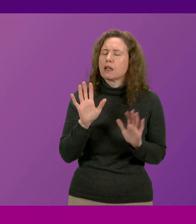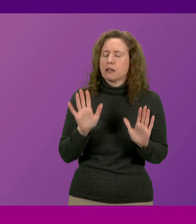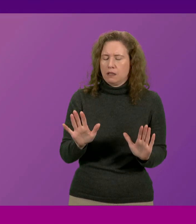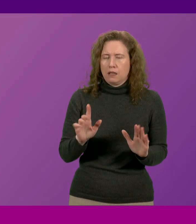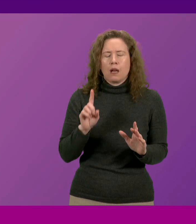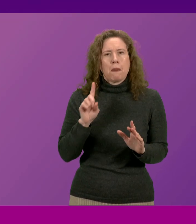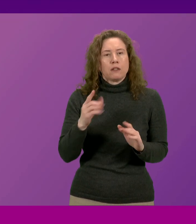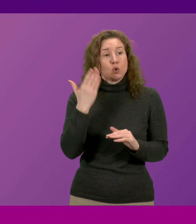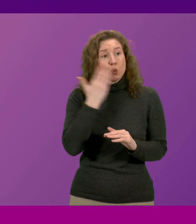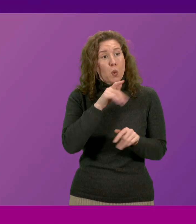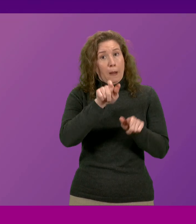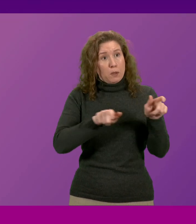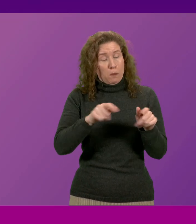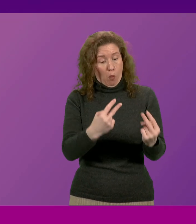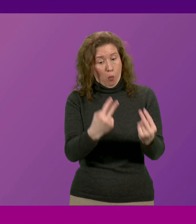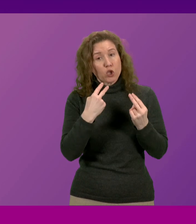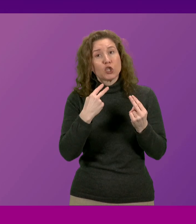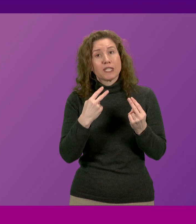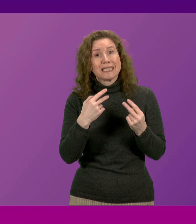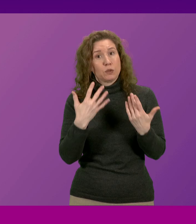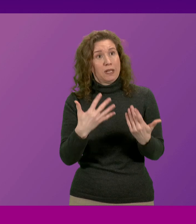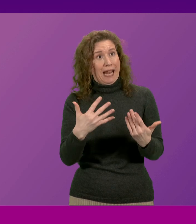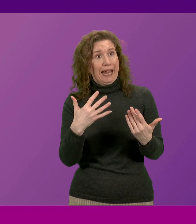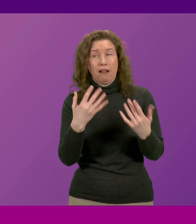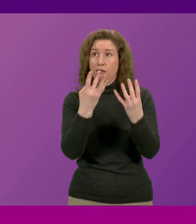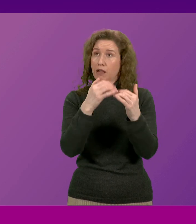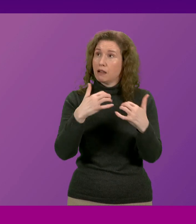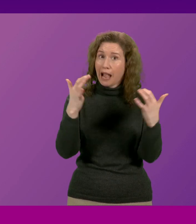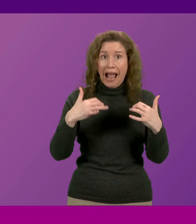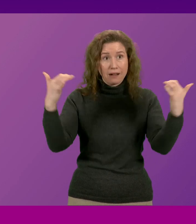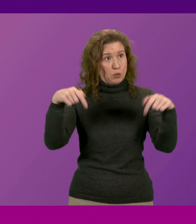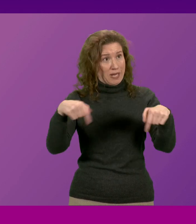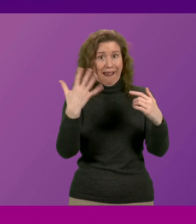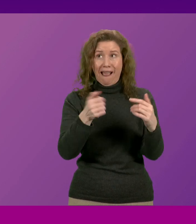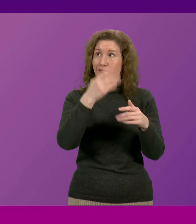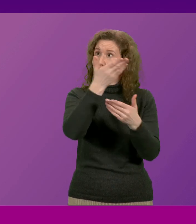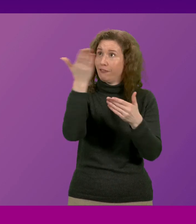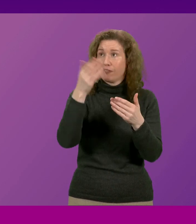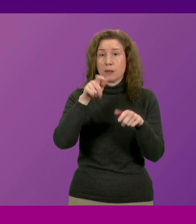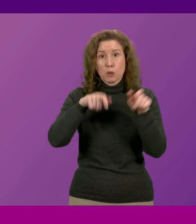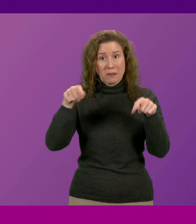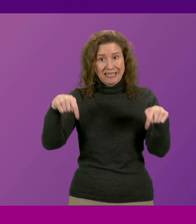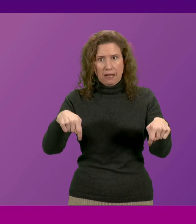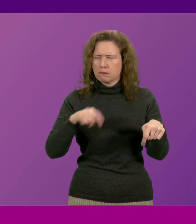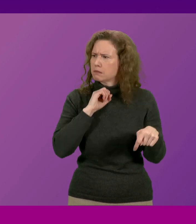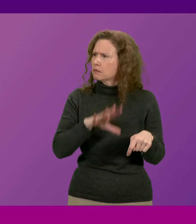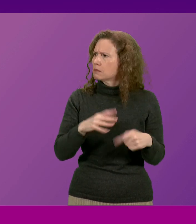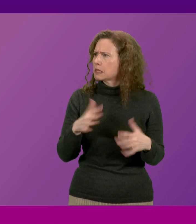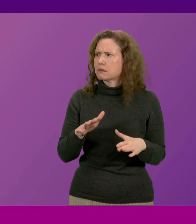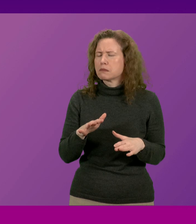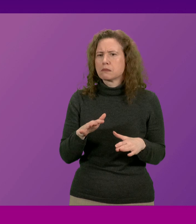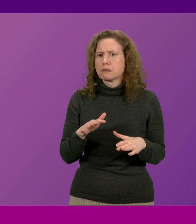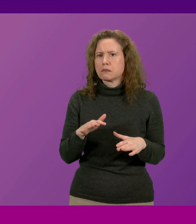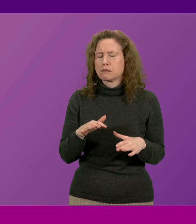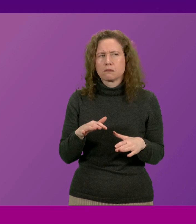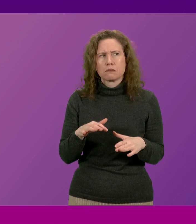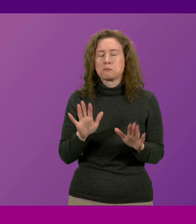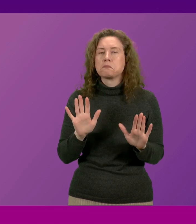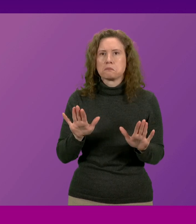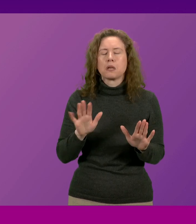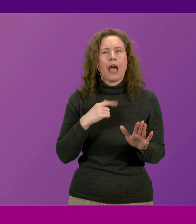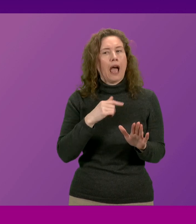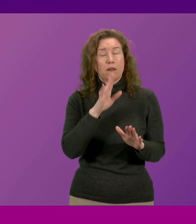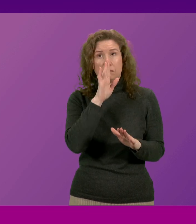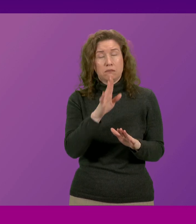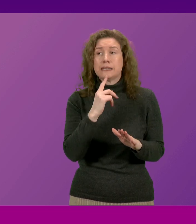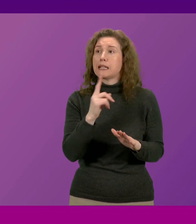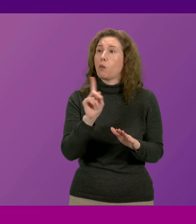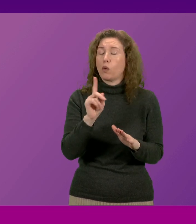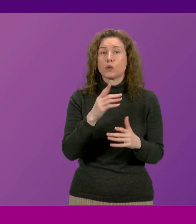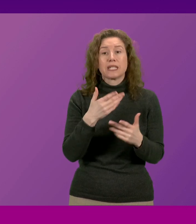There are school pupils watching this exchange from the gallery and I say that if the behaviour